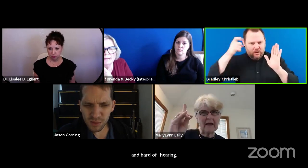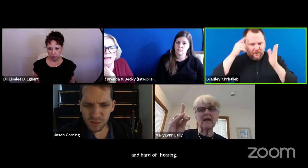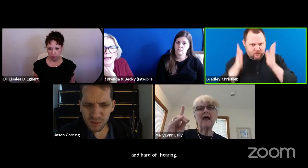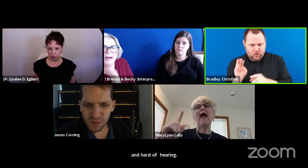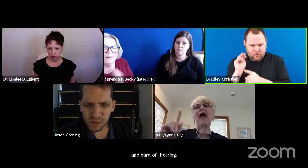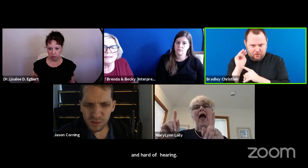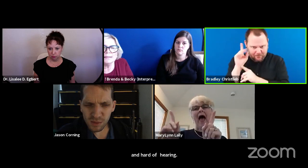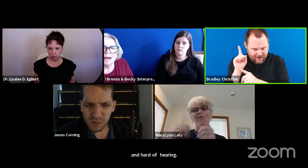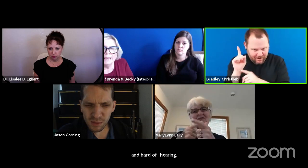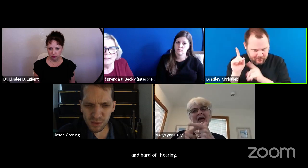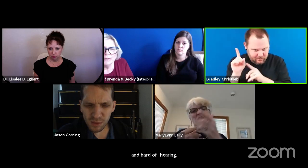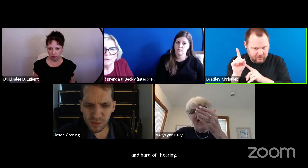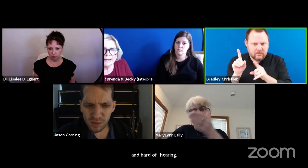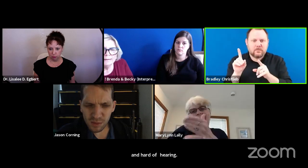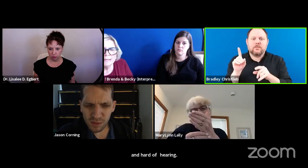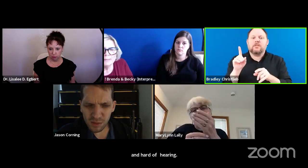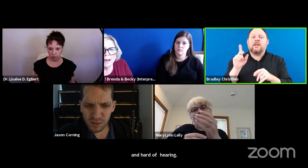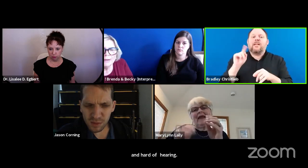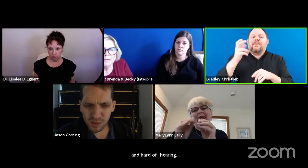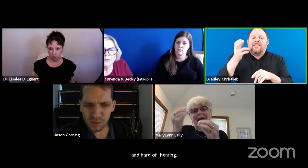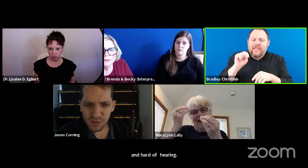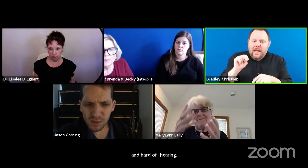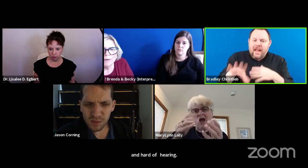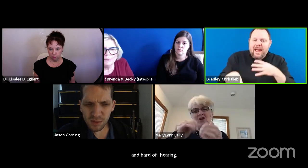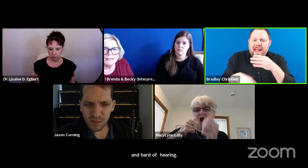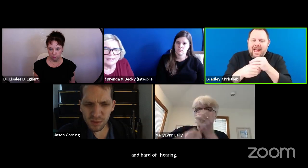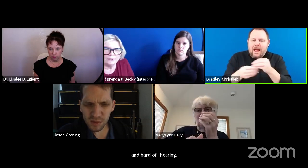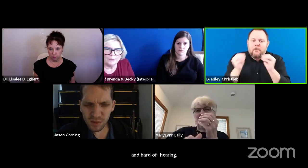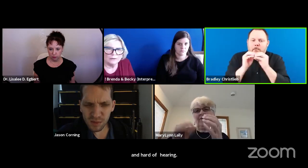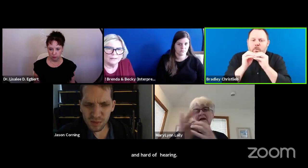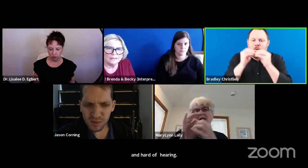And have it signed and recognized by the Governor of the state of Maryland.